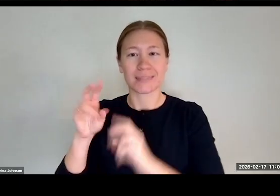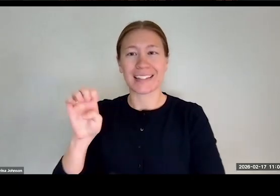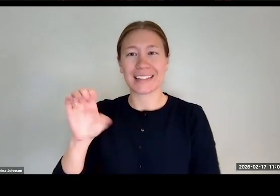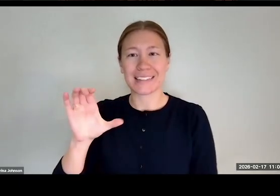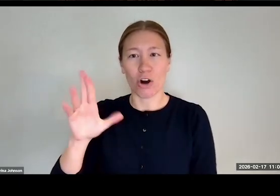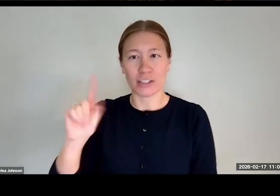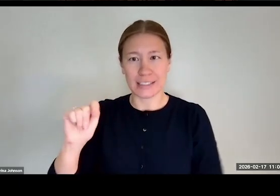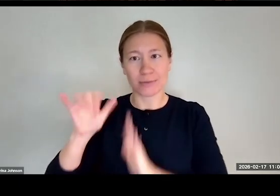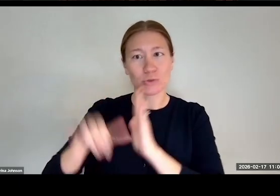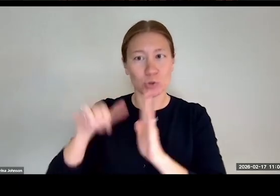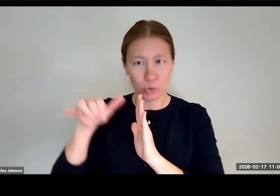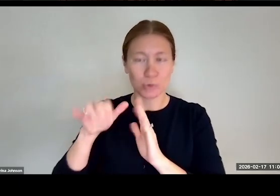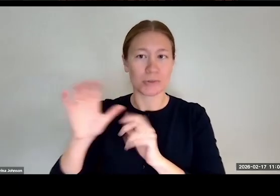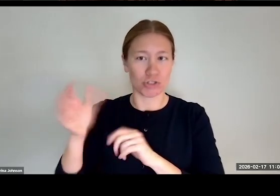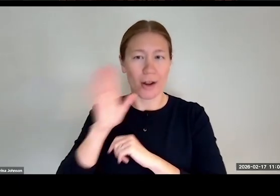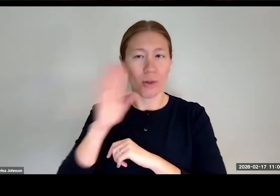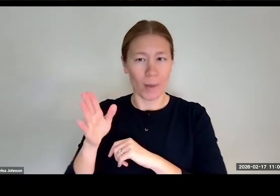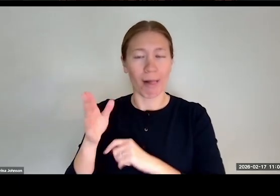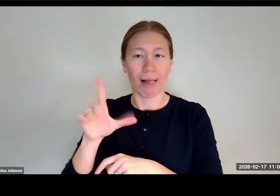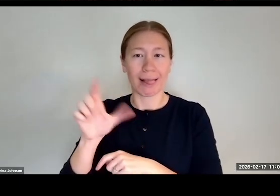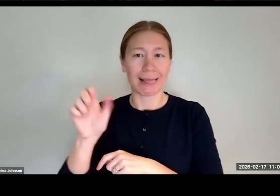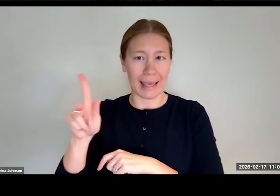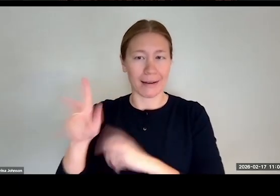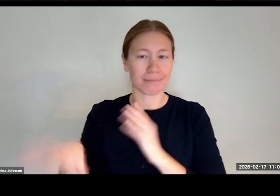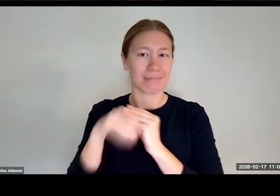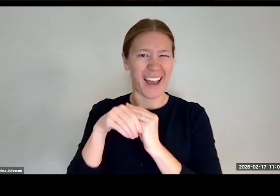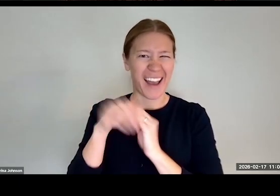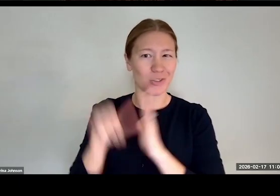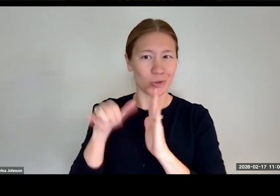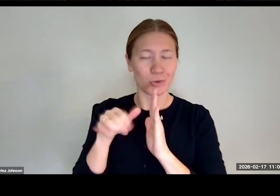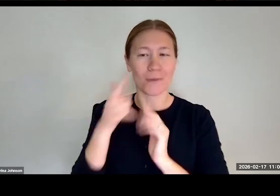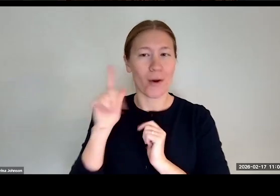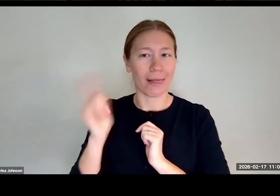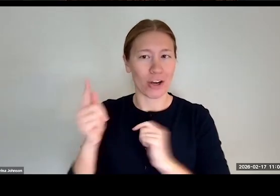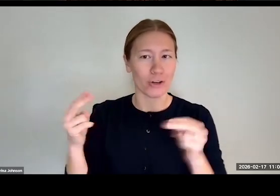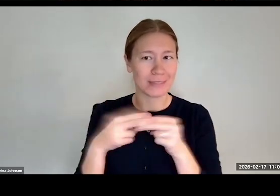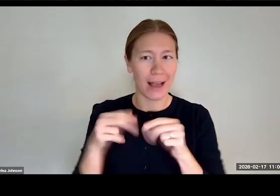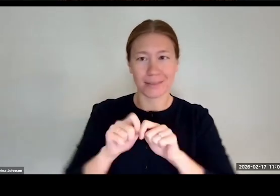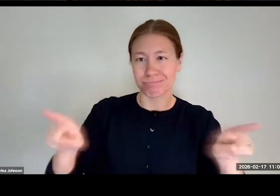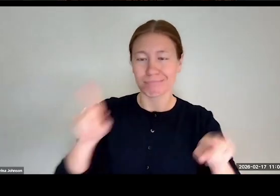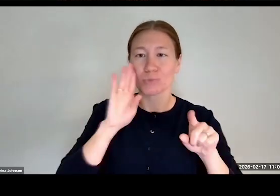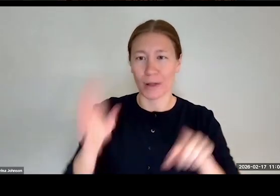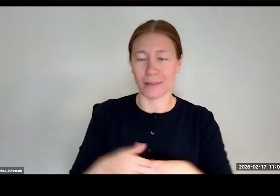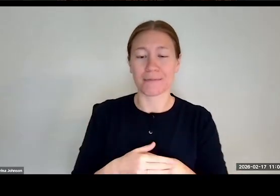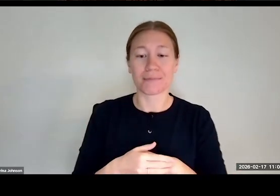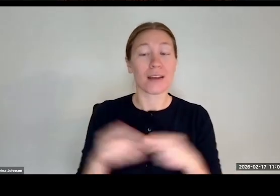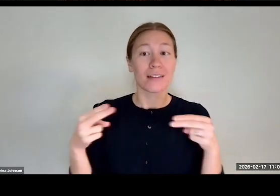and we have that linked in the resources section at the end of the slide deck. This slide deck, it will also be shared in the chat